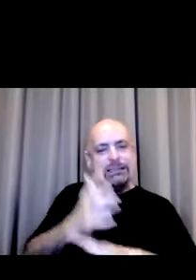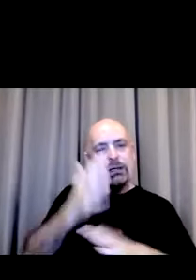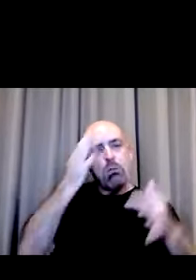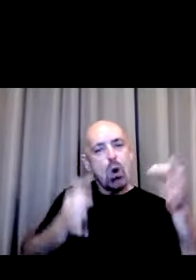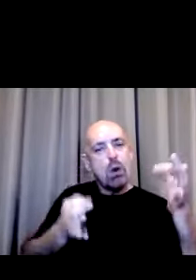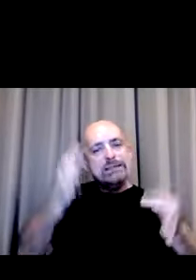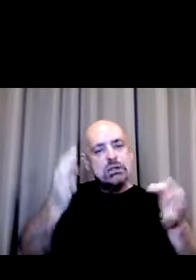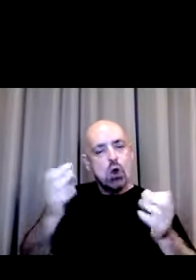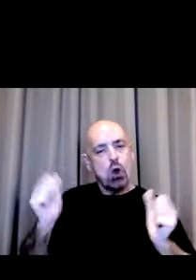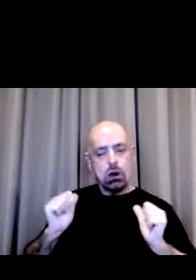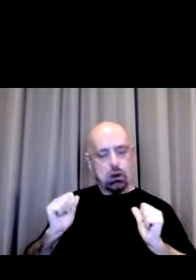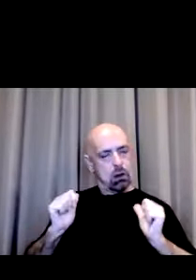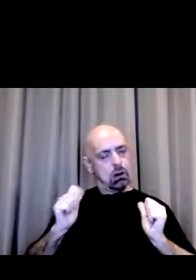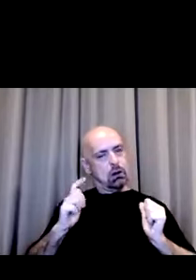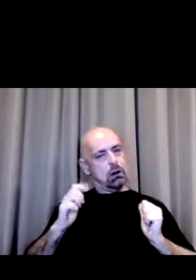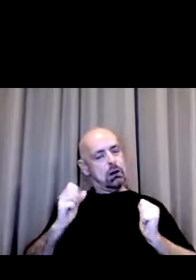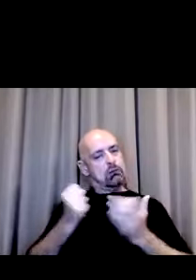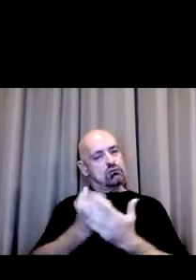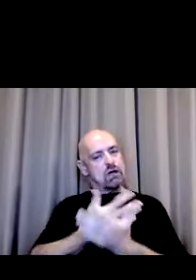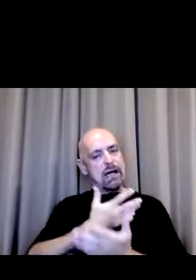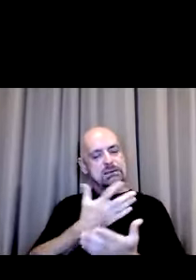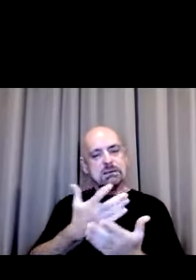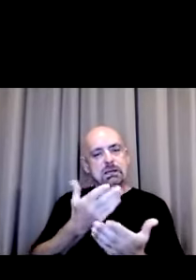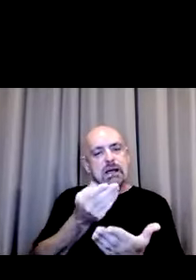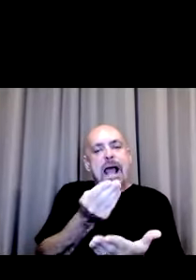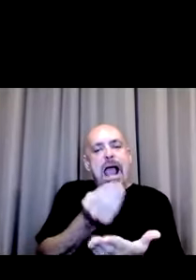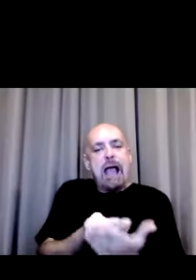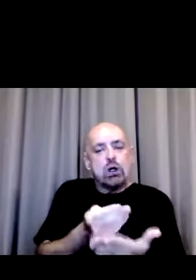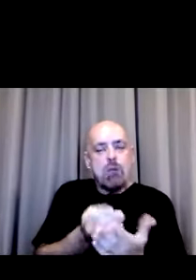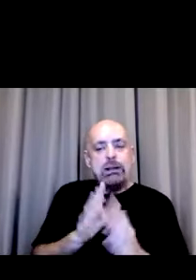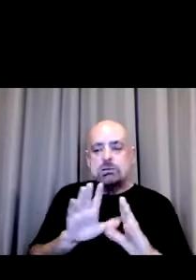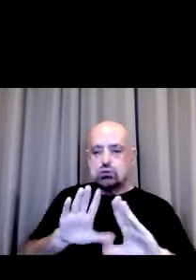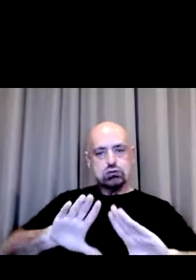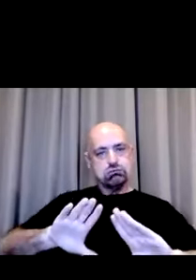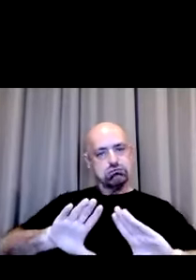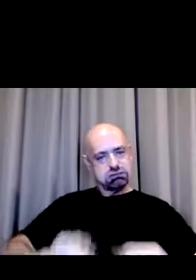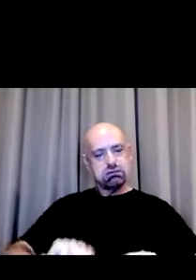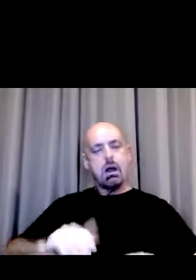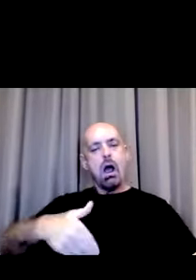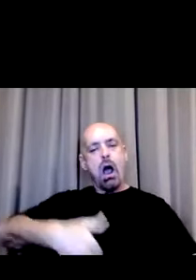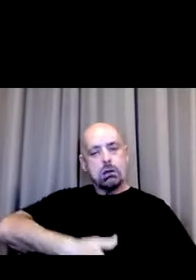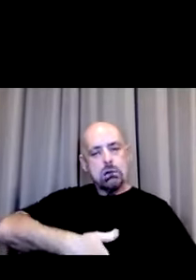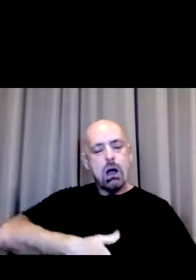early recognition of the conceptual importance of the